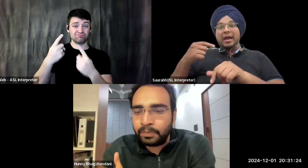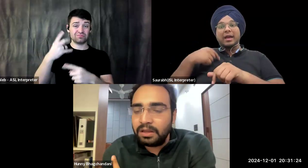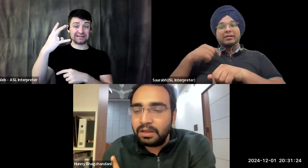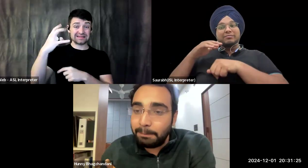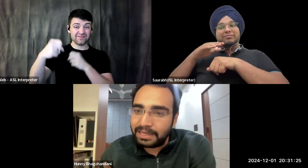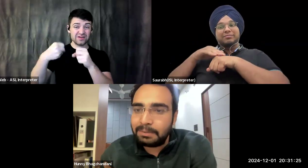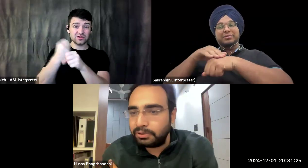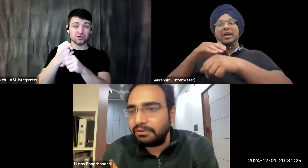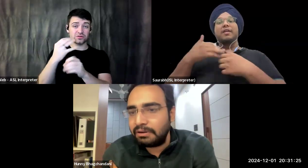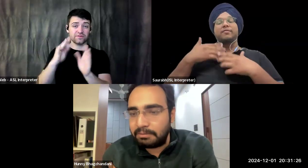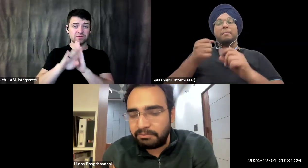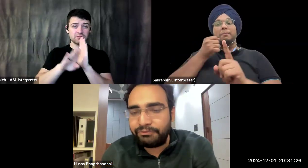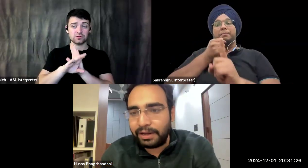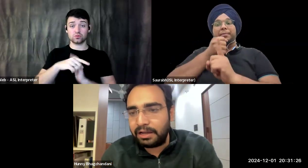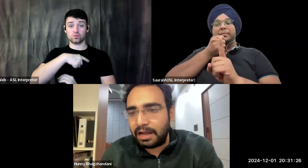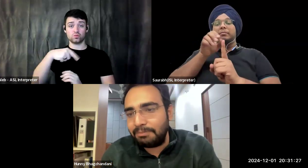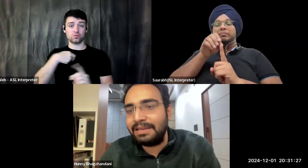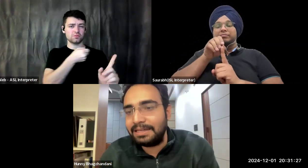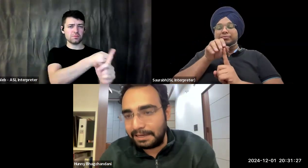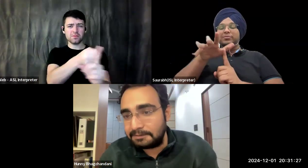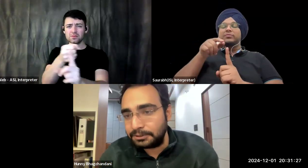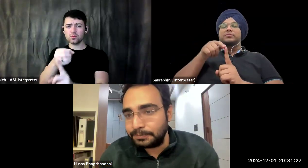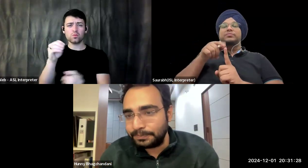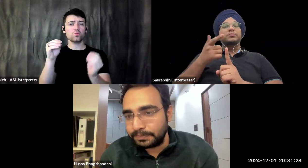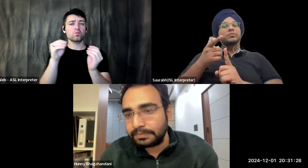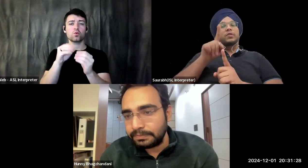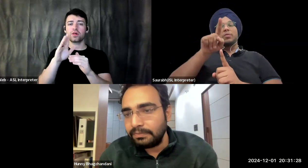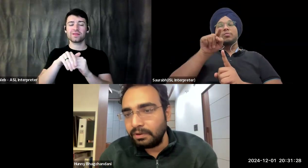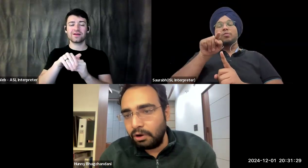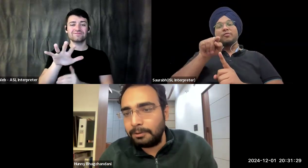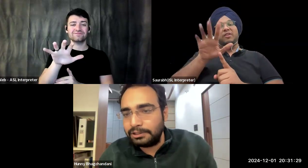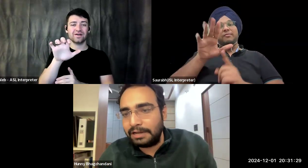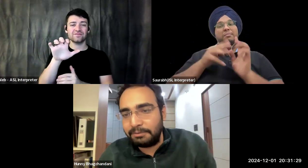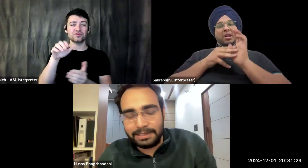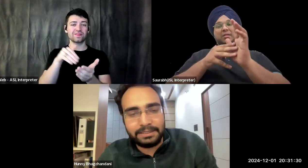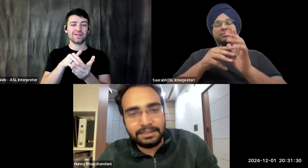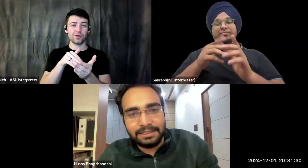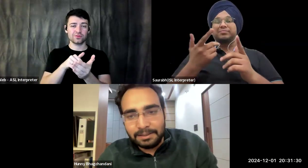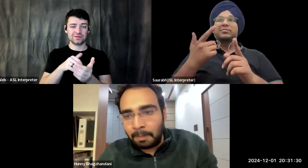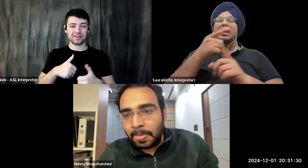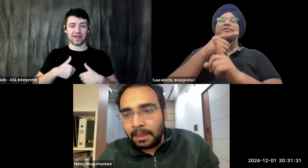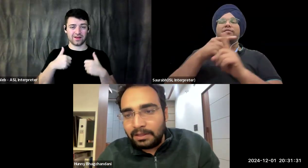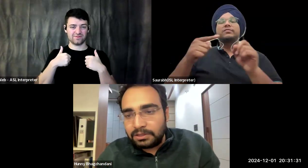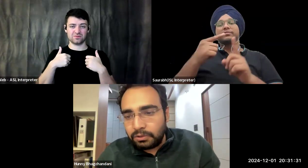impacted more than half a million lives. Almost half a million.